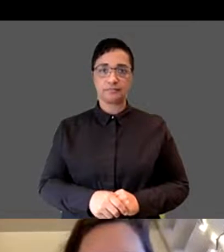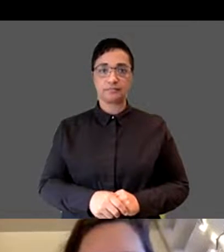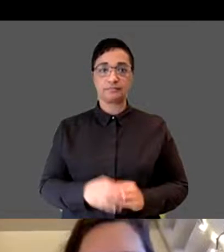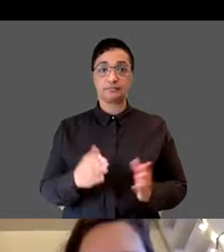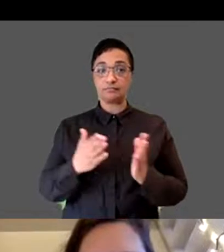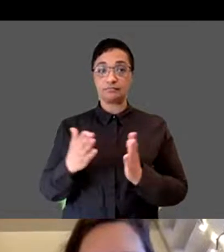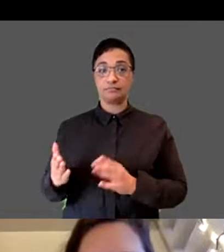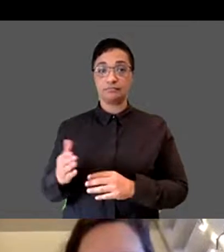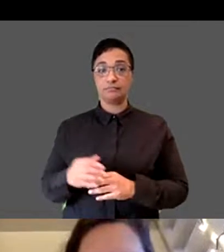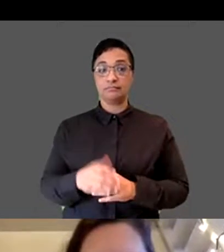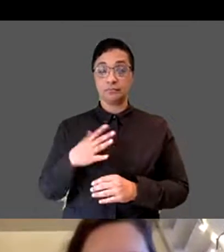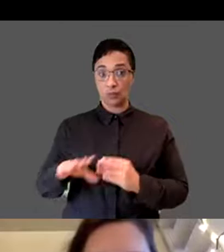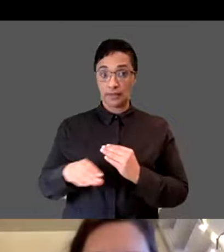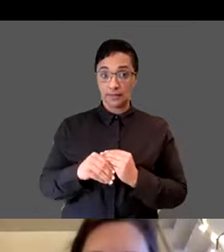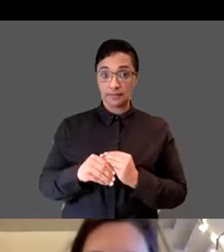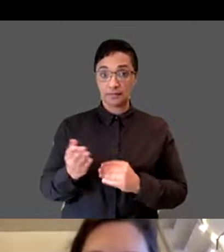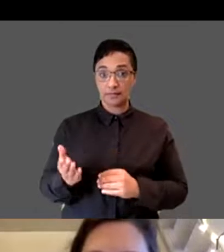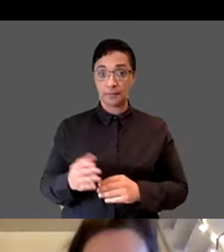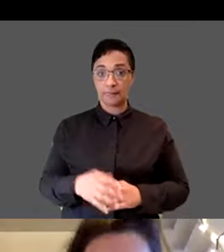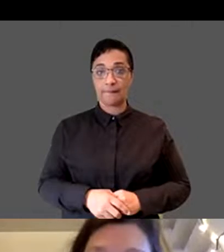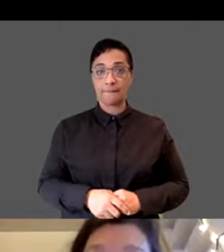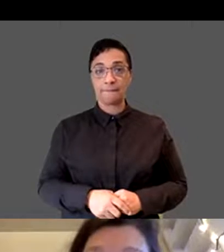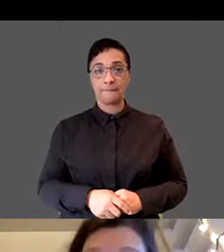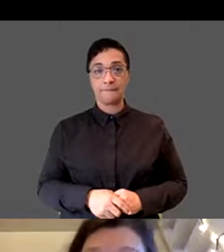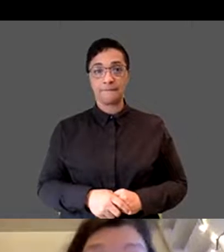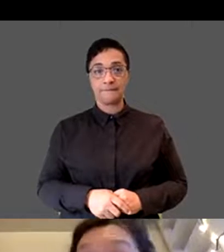Go, Liz. No. Go ahead, Sara.